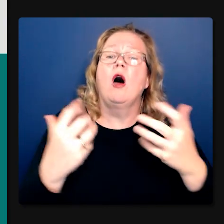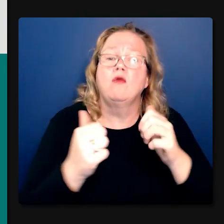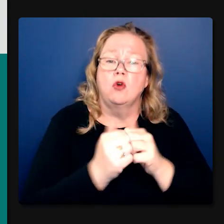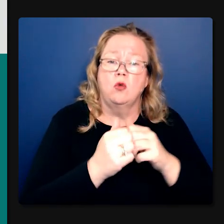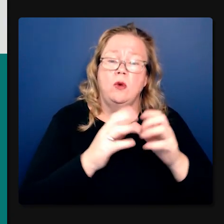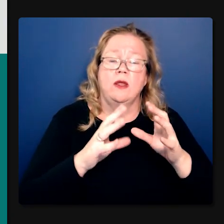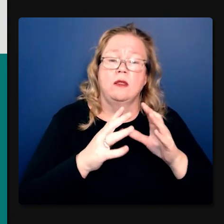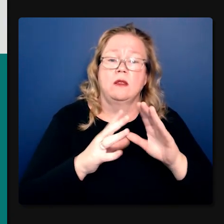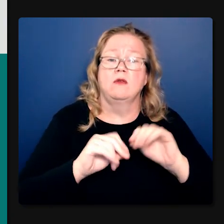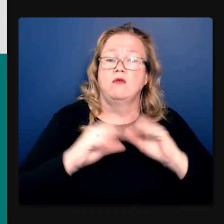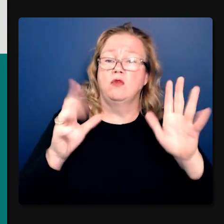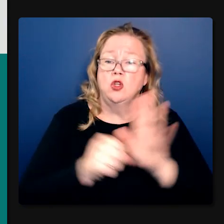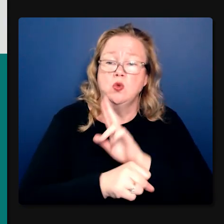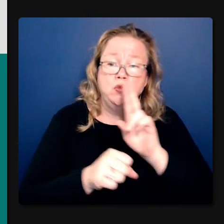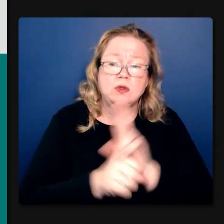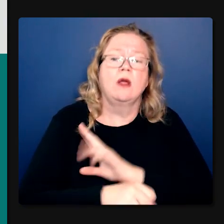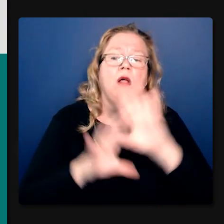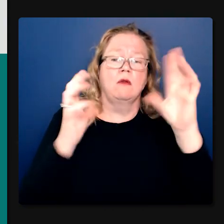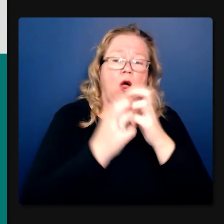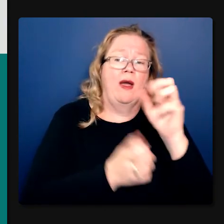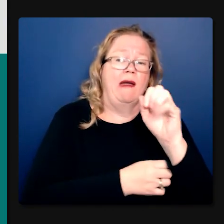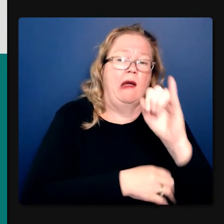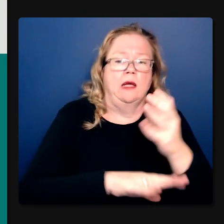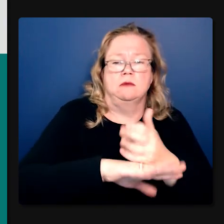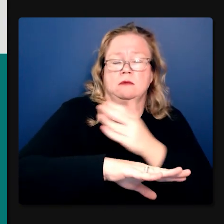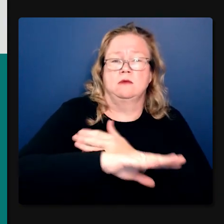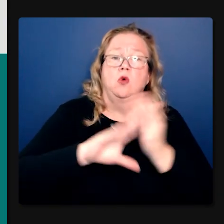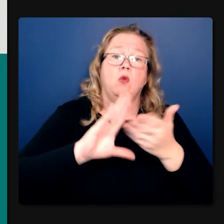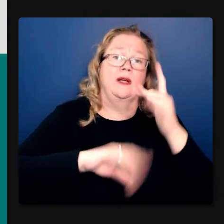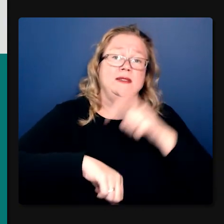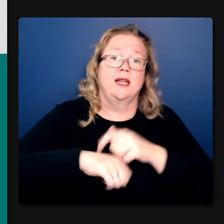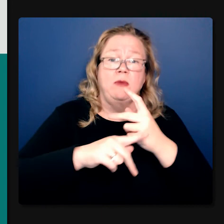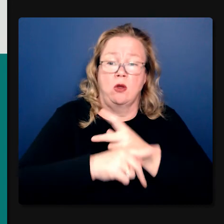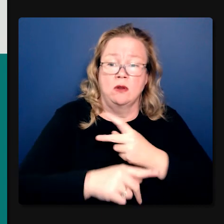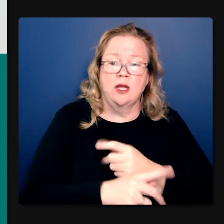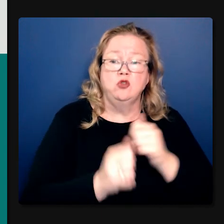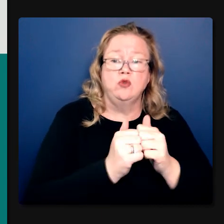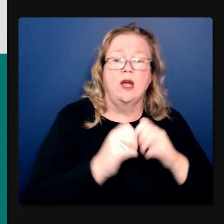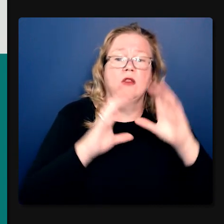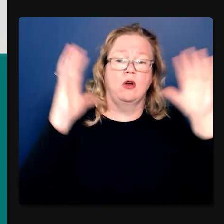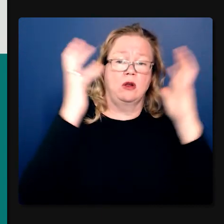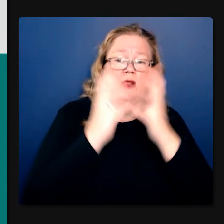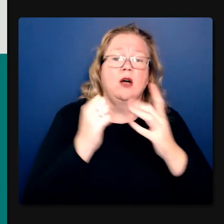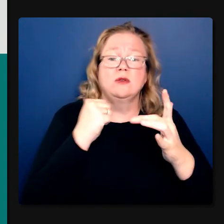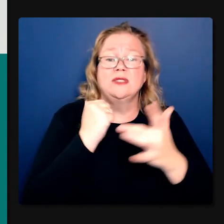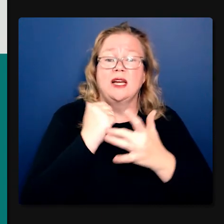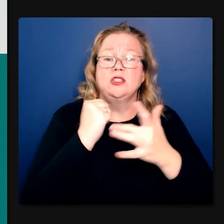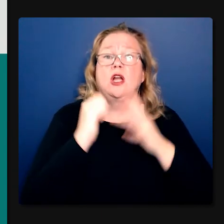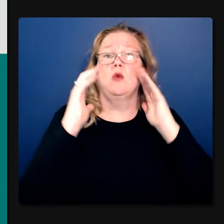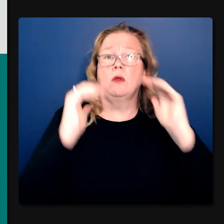with regards to ubiquity, cloud AI, and increased runtime calculations. Together, we will push cloud technology forward